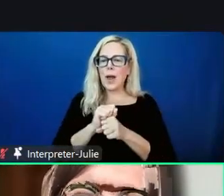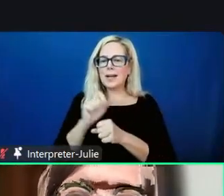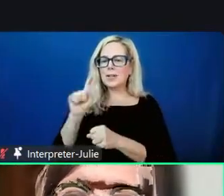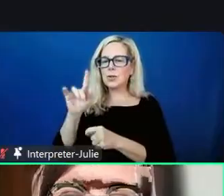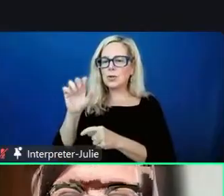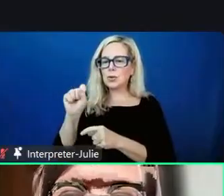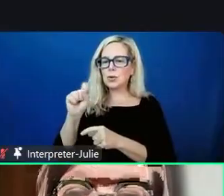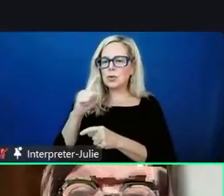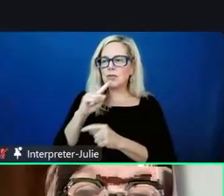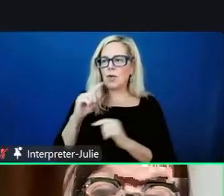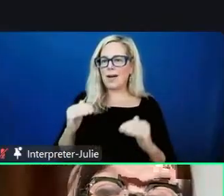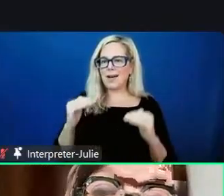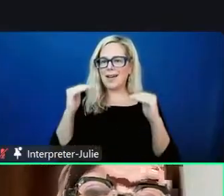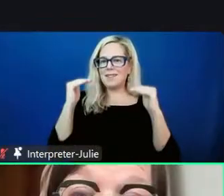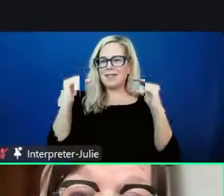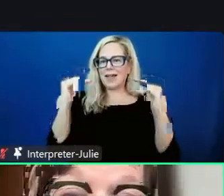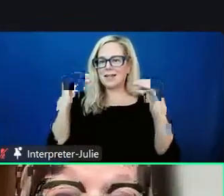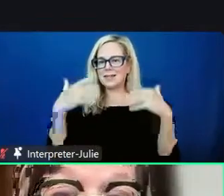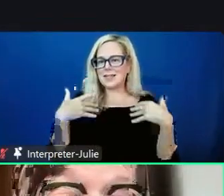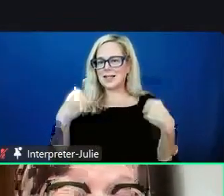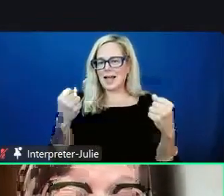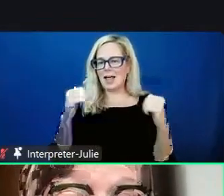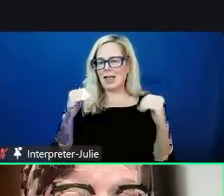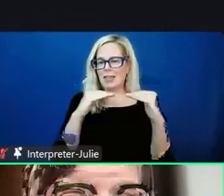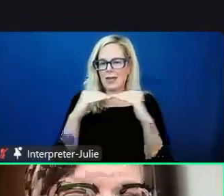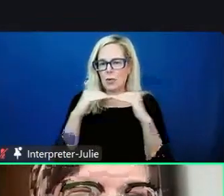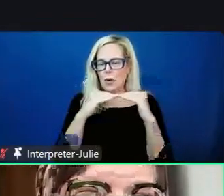The focus from the medical model to a justice oriented framework.